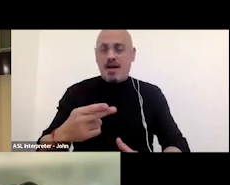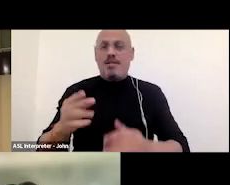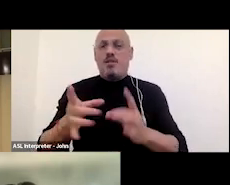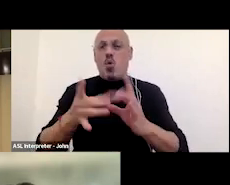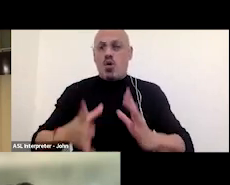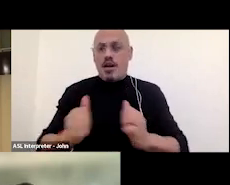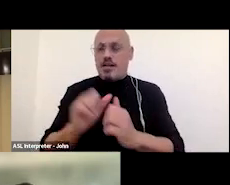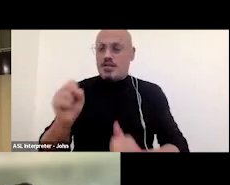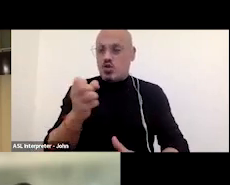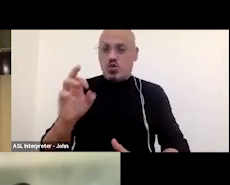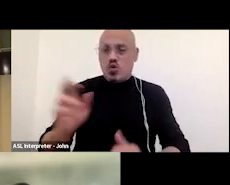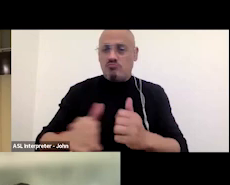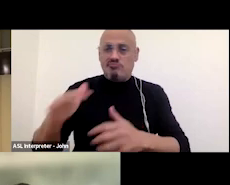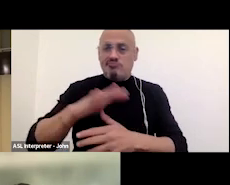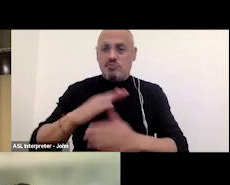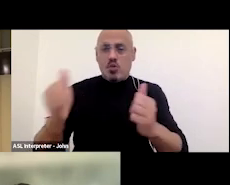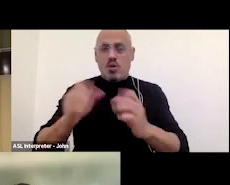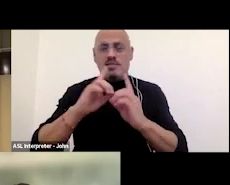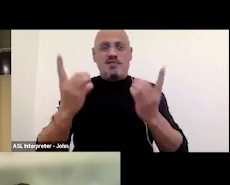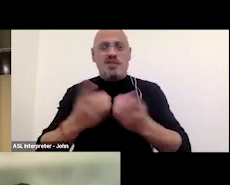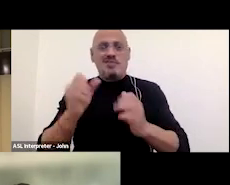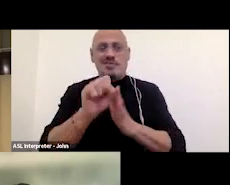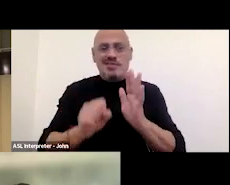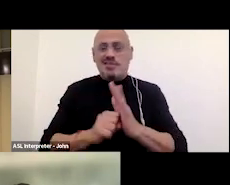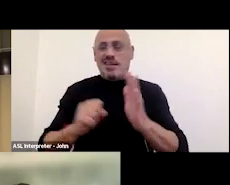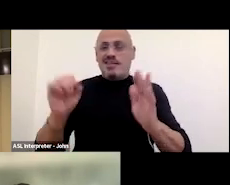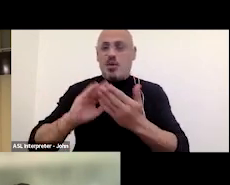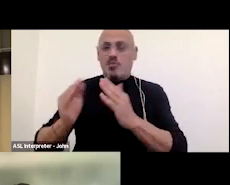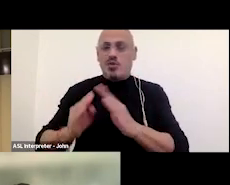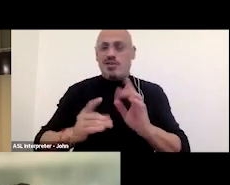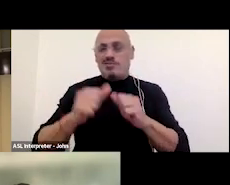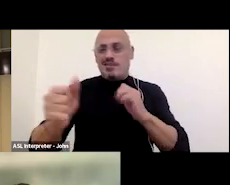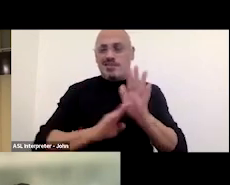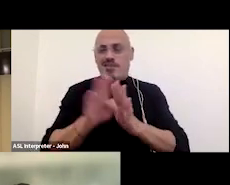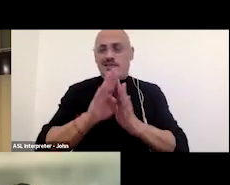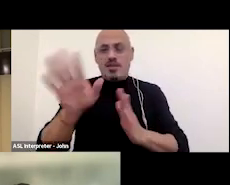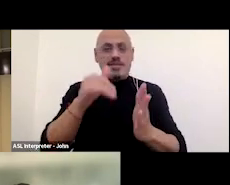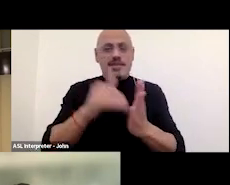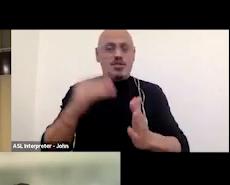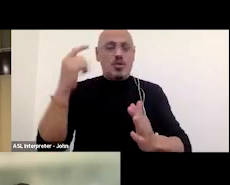with the Division of State and Community Systems Development at the Center for Mental Health Services at SAMHSA,